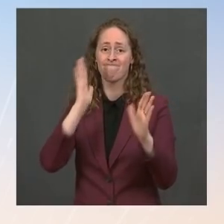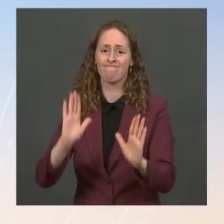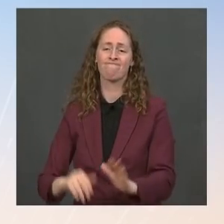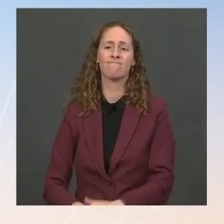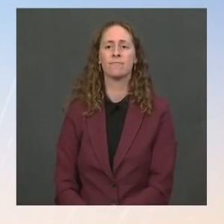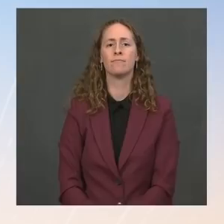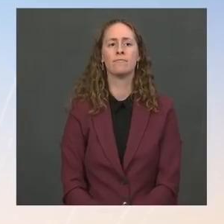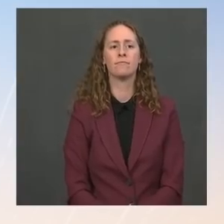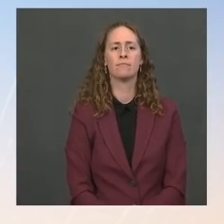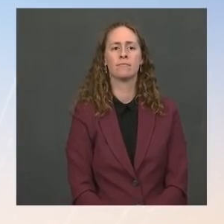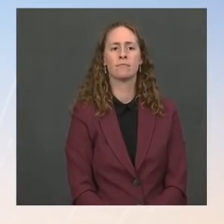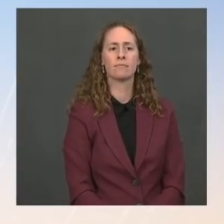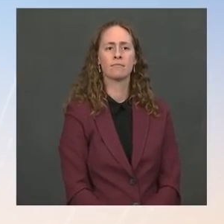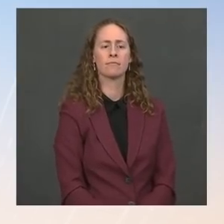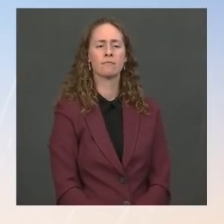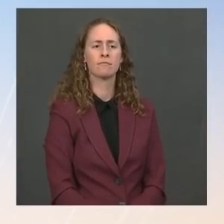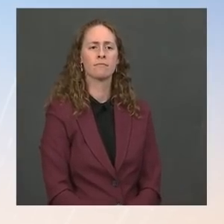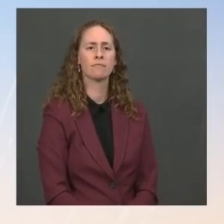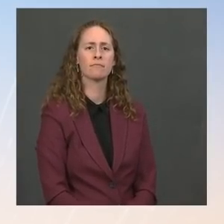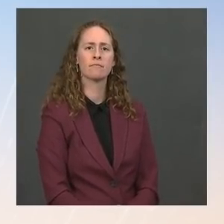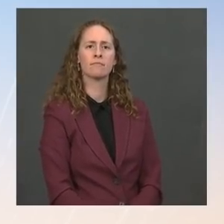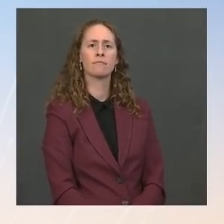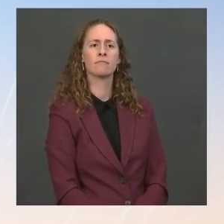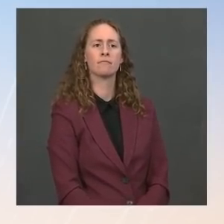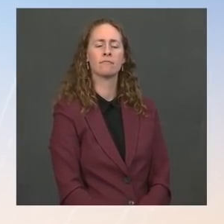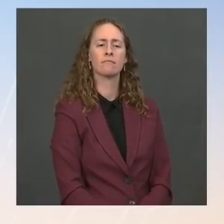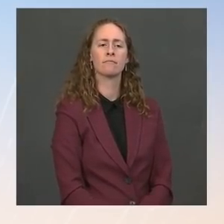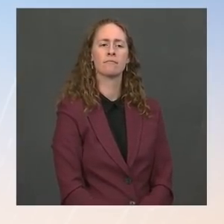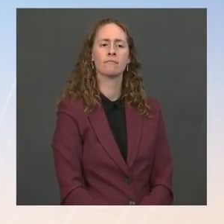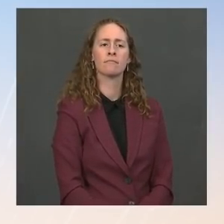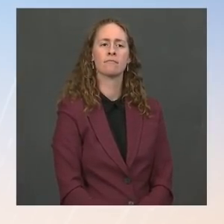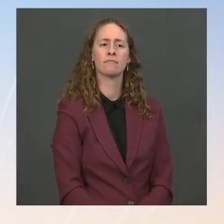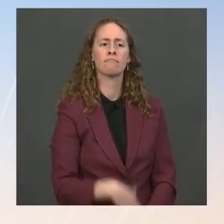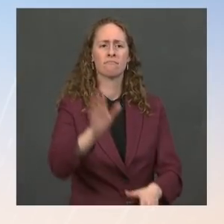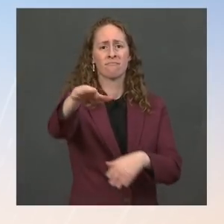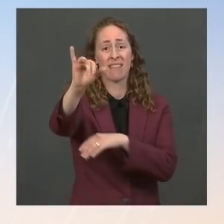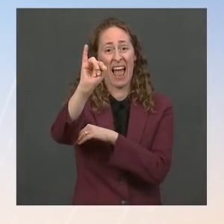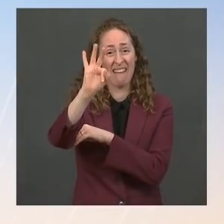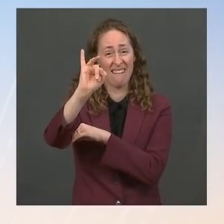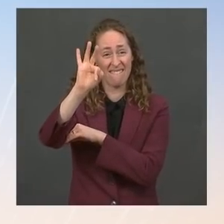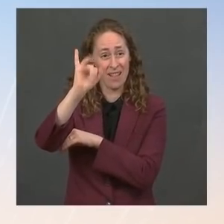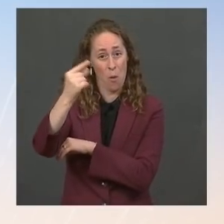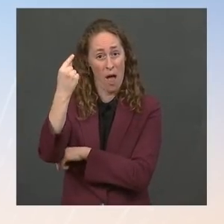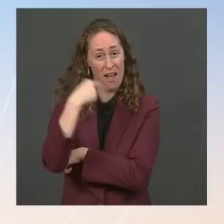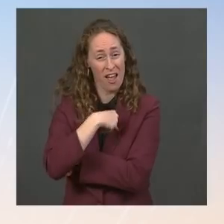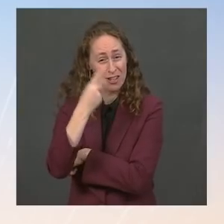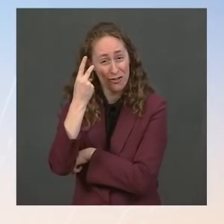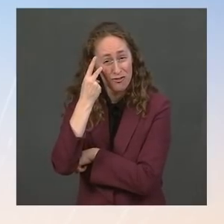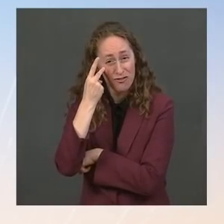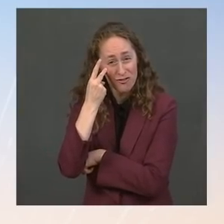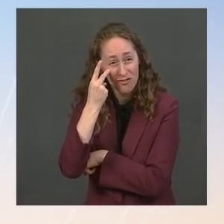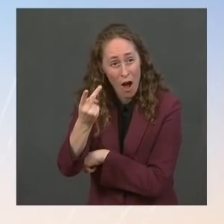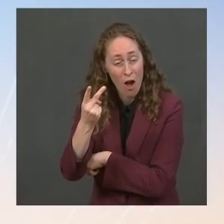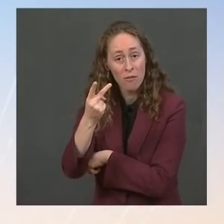But just to add, if this is what we see, is the -- is it the President's stance or the White House's stance that whoever these border agents are --